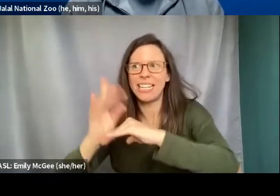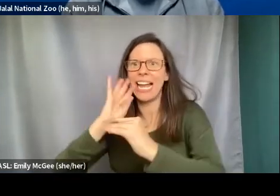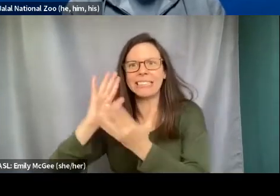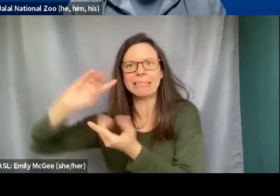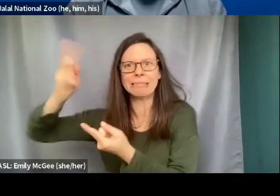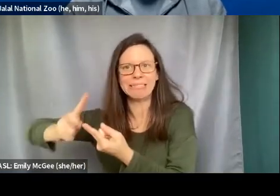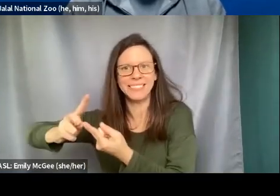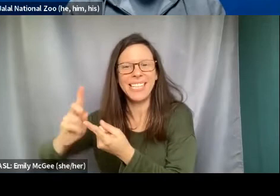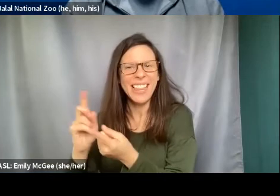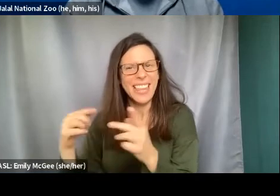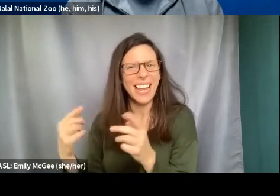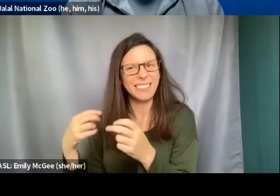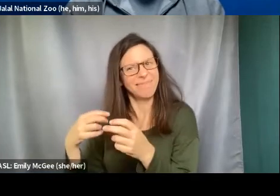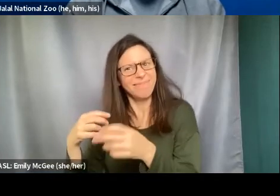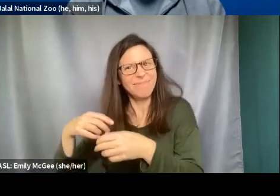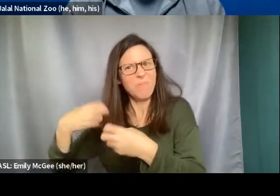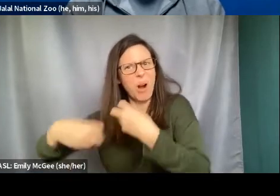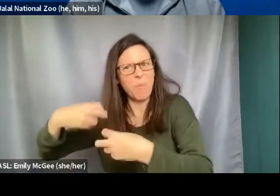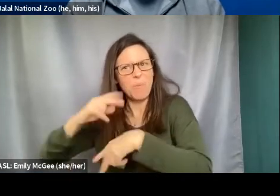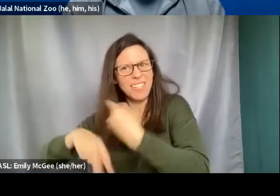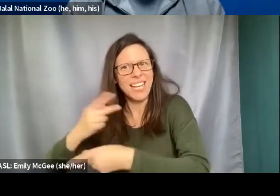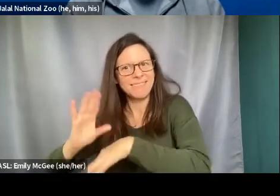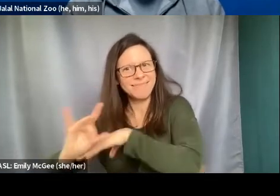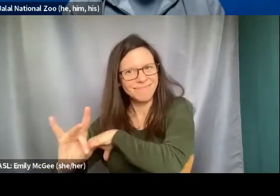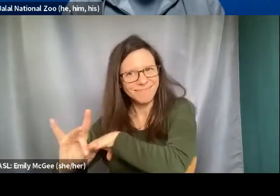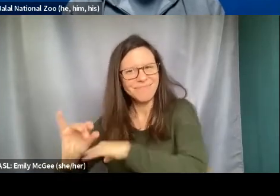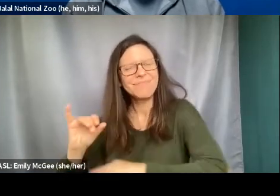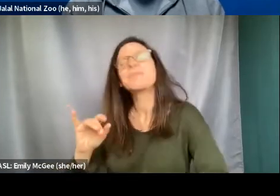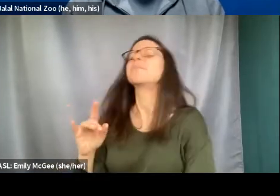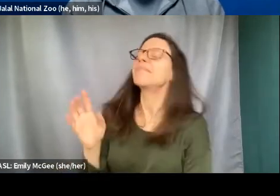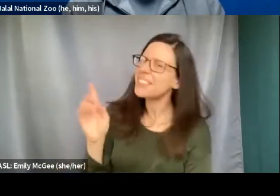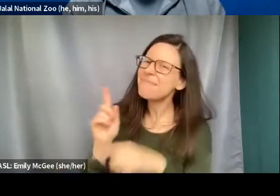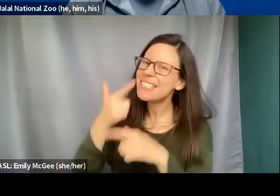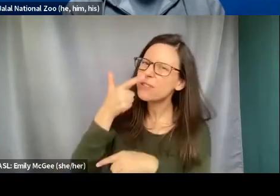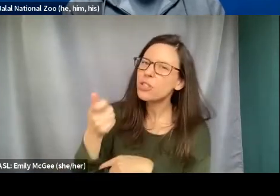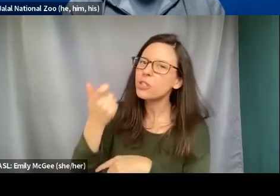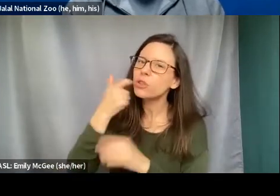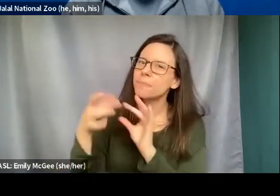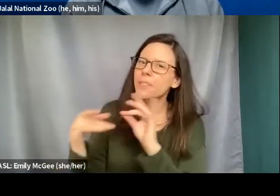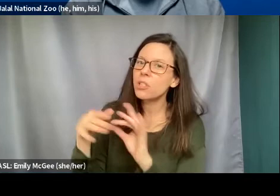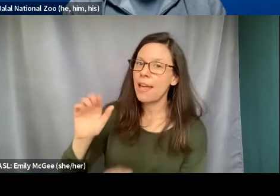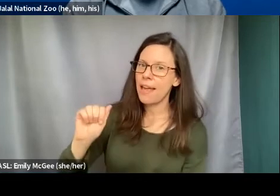needs that you just talked about in Amazonia might not be the same water quality needs that say our